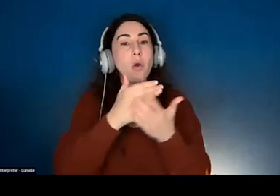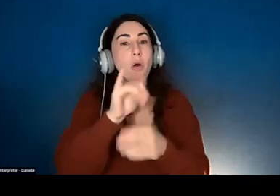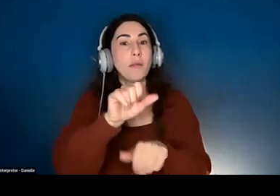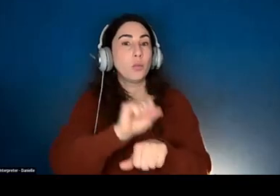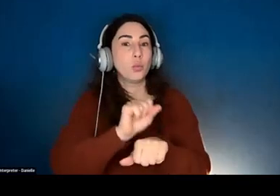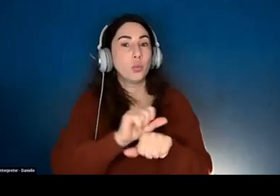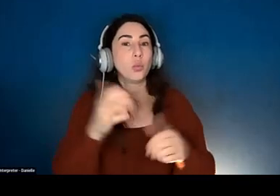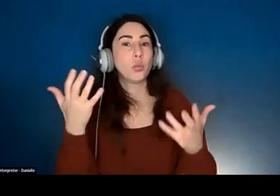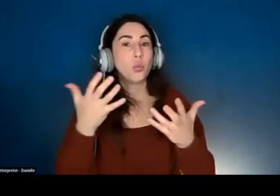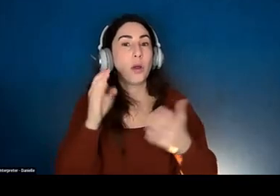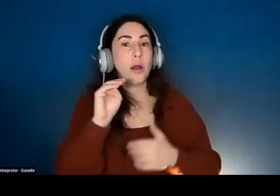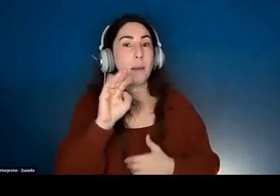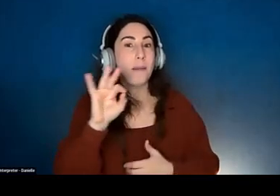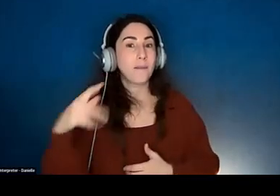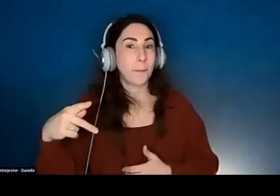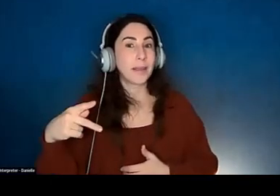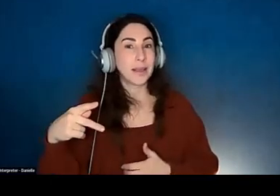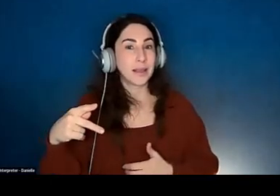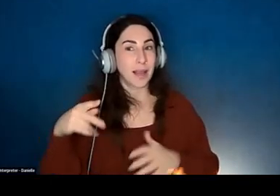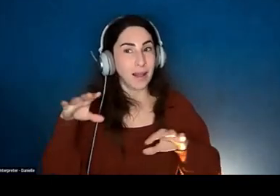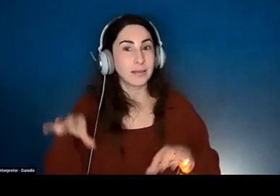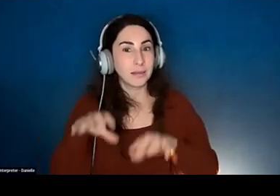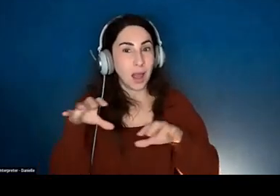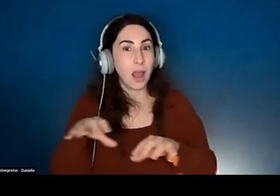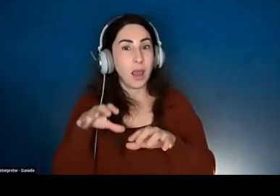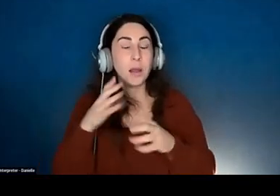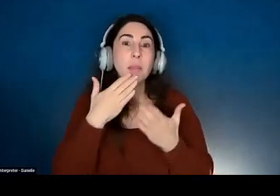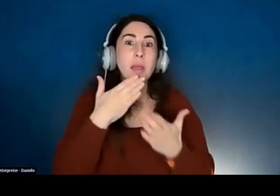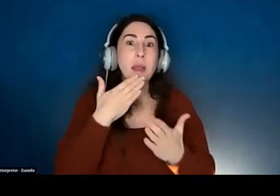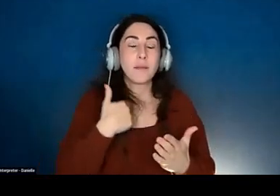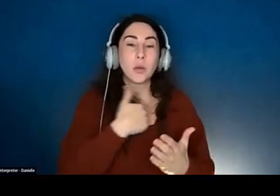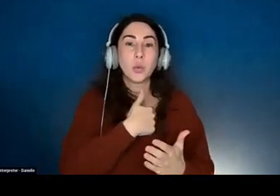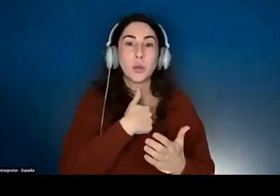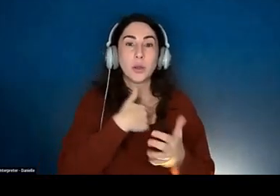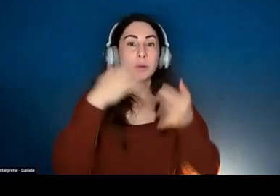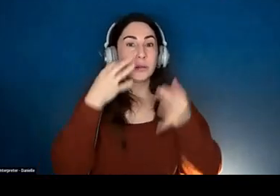goodness we chose to do that early on and to continue to build on that here in Washington.